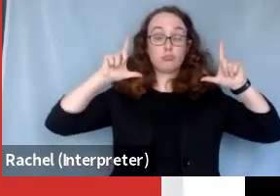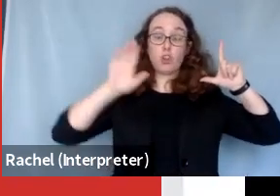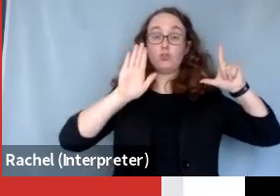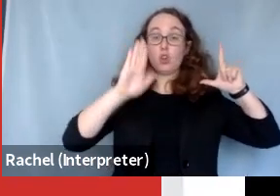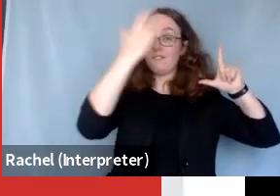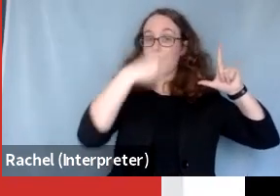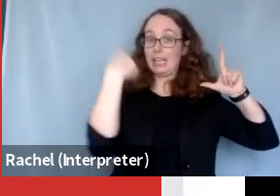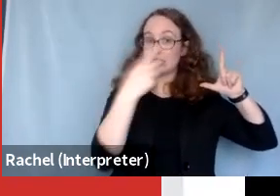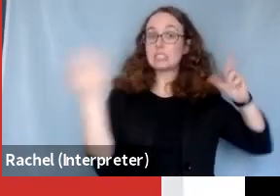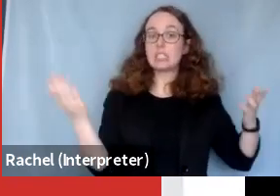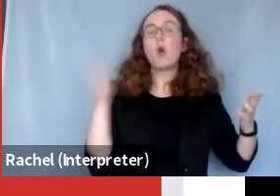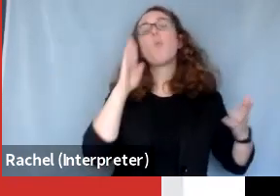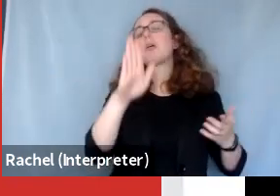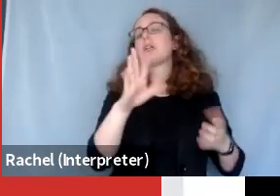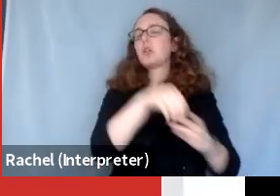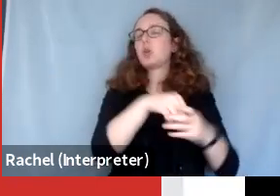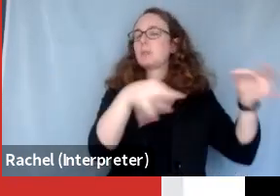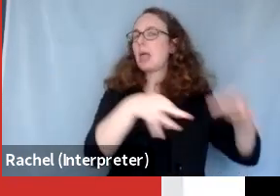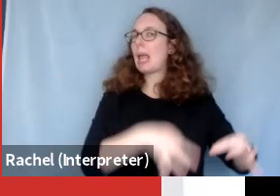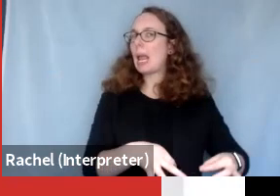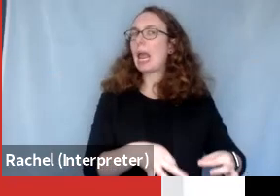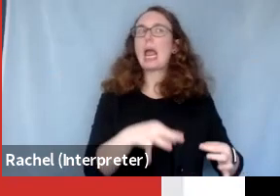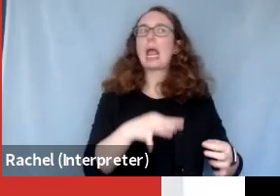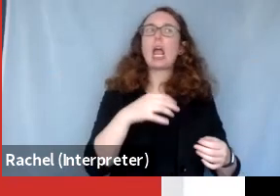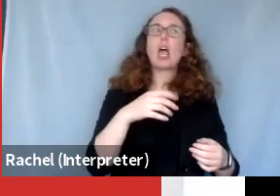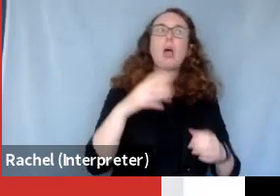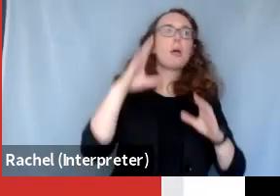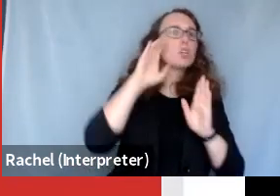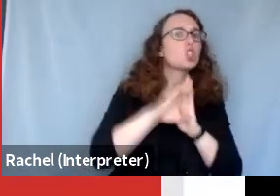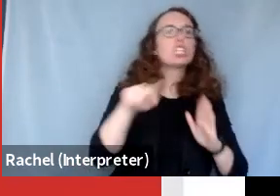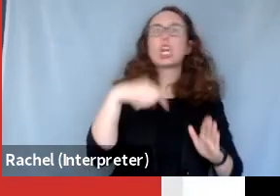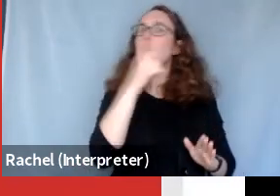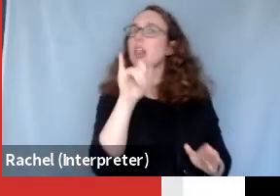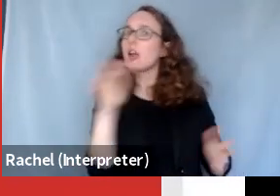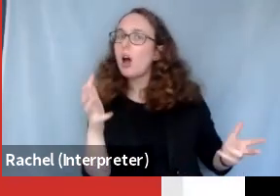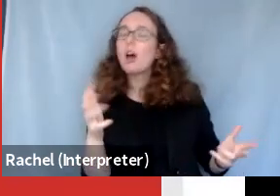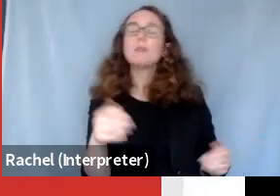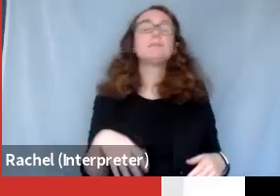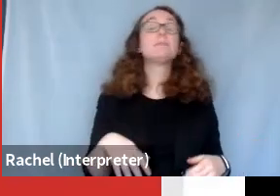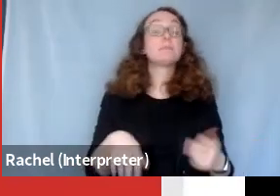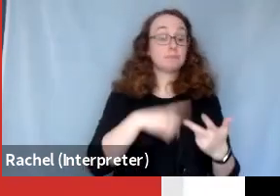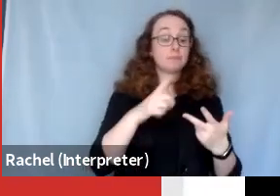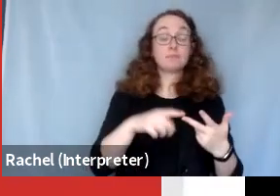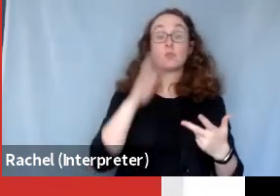headshot needs to look like, and then we'll send you guys a confirmation email that your ID card was printed with a